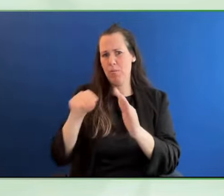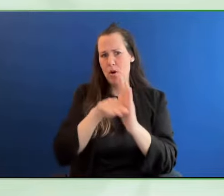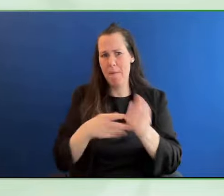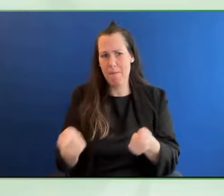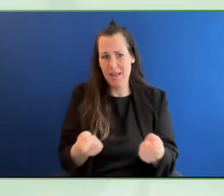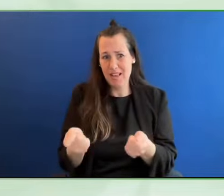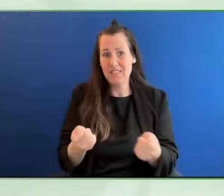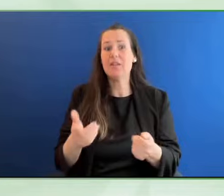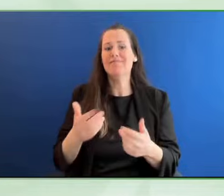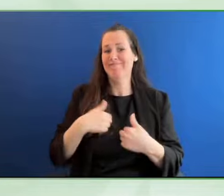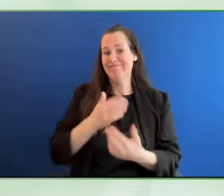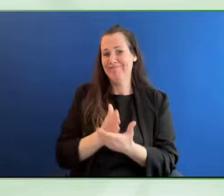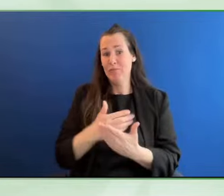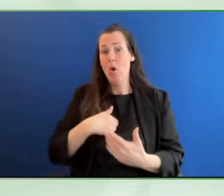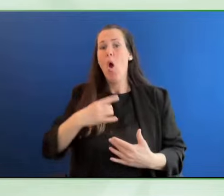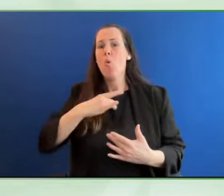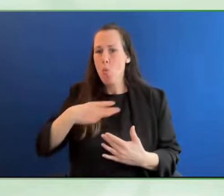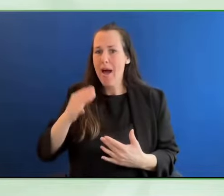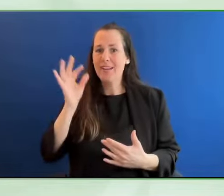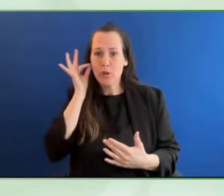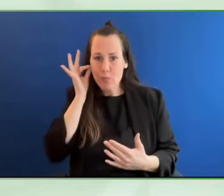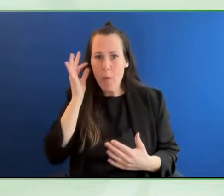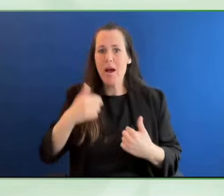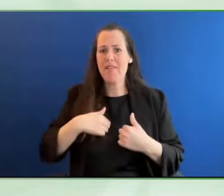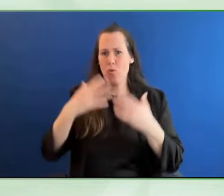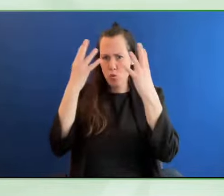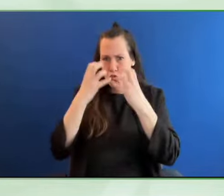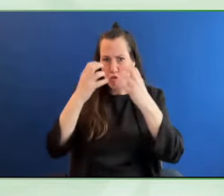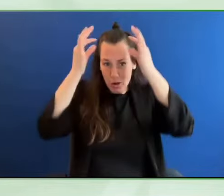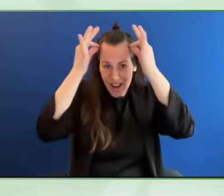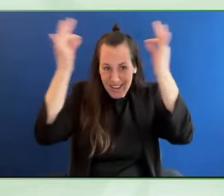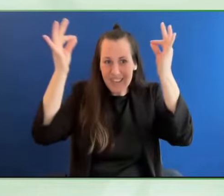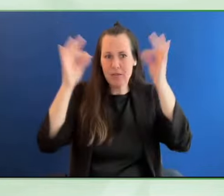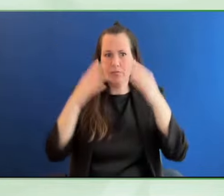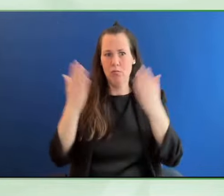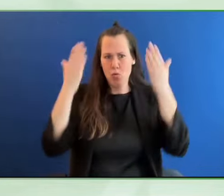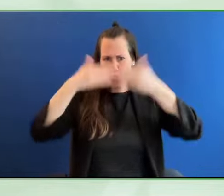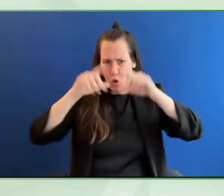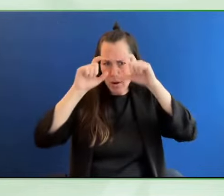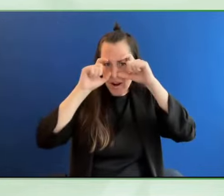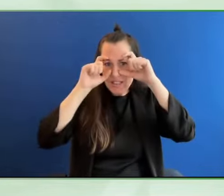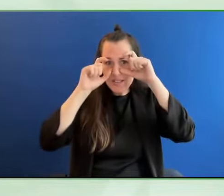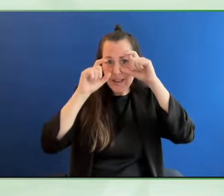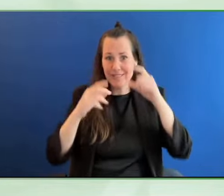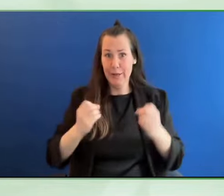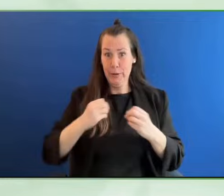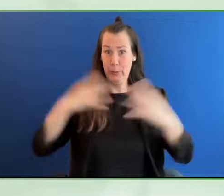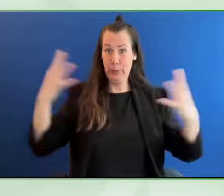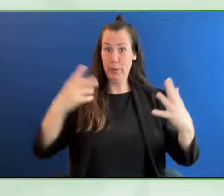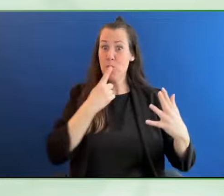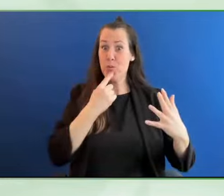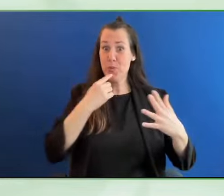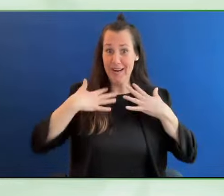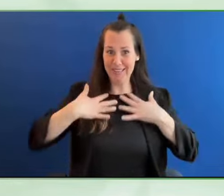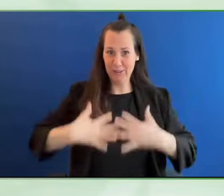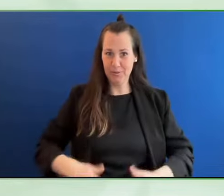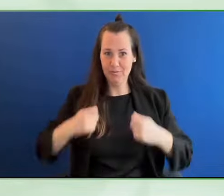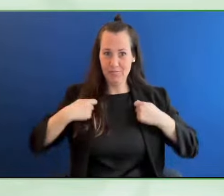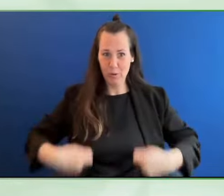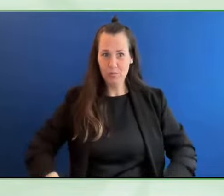Can you tell Elizabeth about your role at Indeed and where you sit at the business.